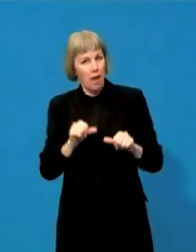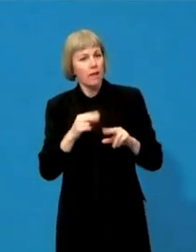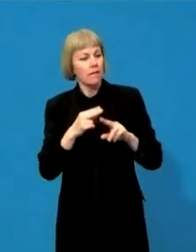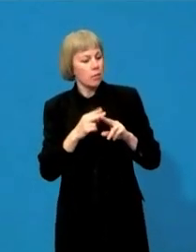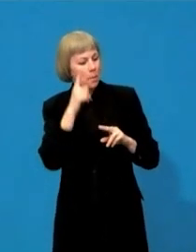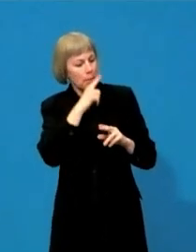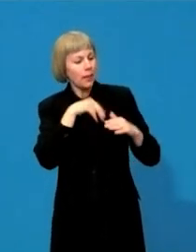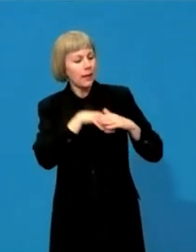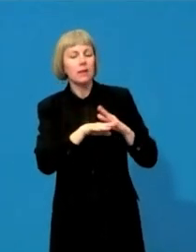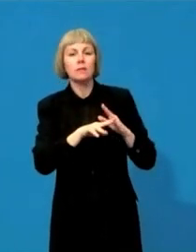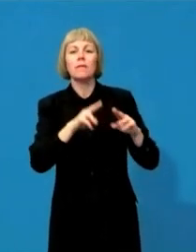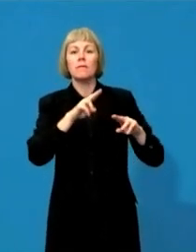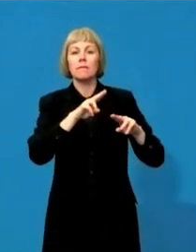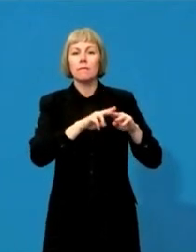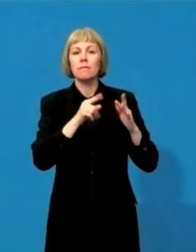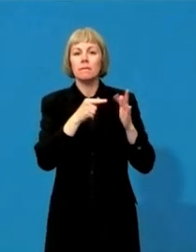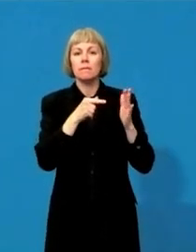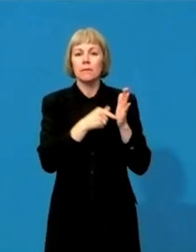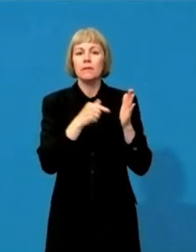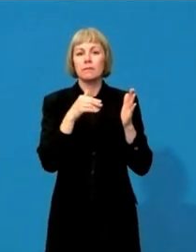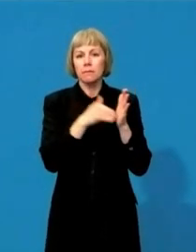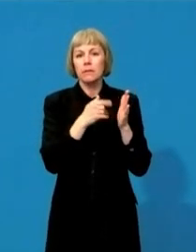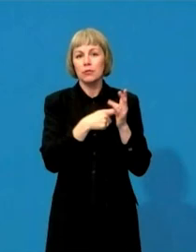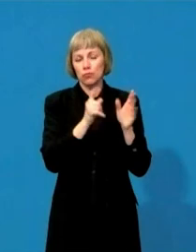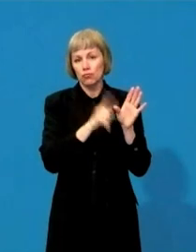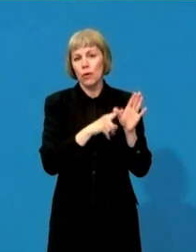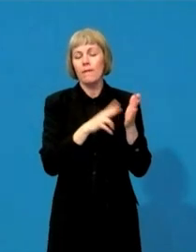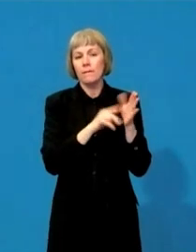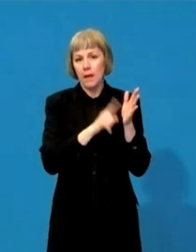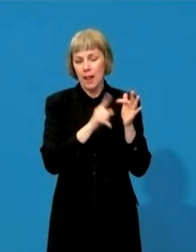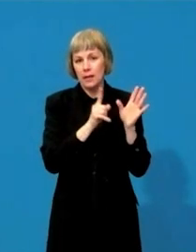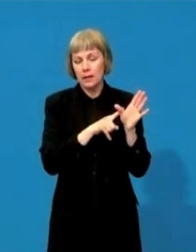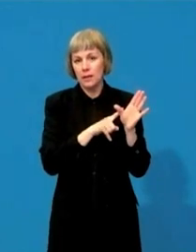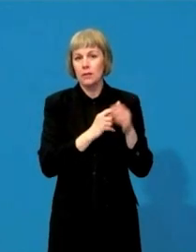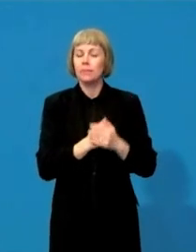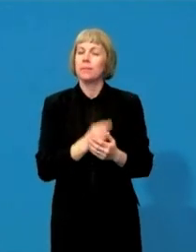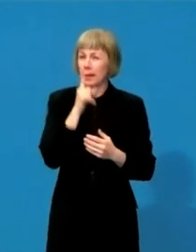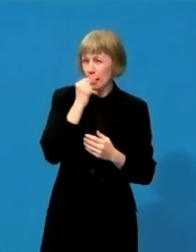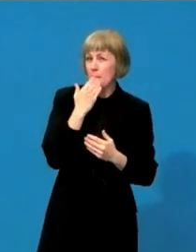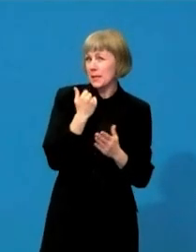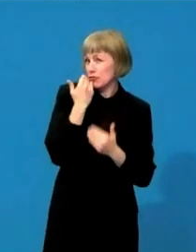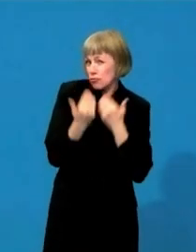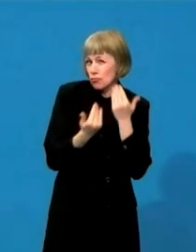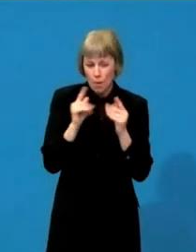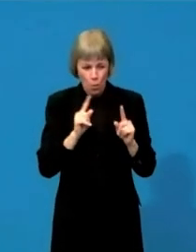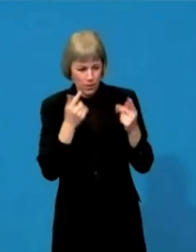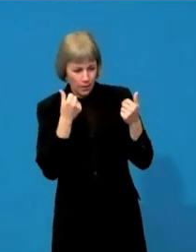Emily, are you able to share with the Commissioners what that looks like? What that looks like?